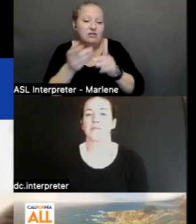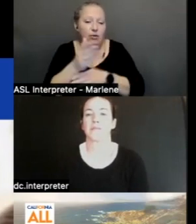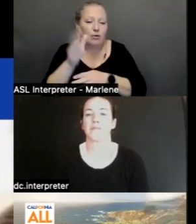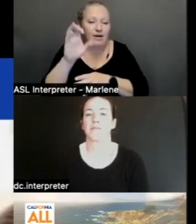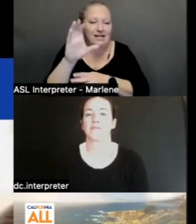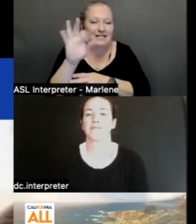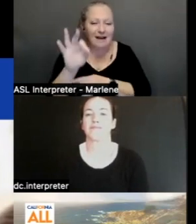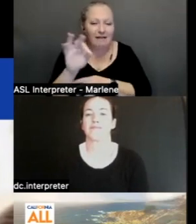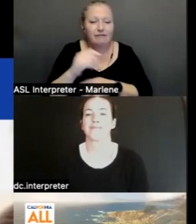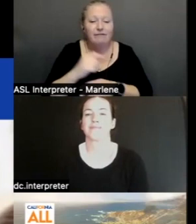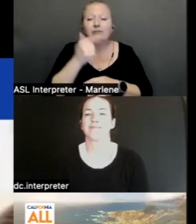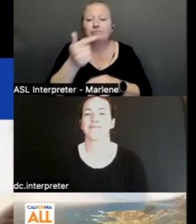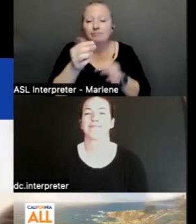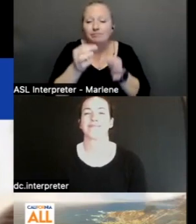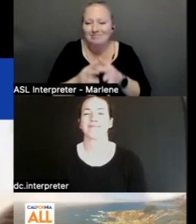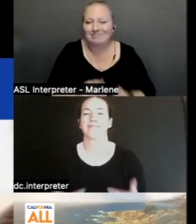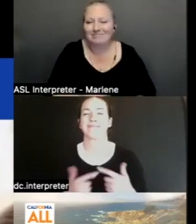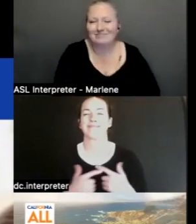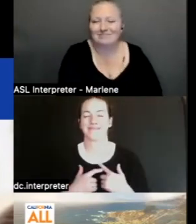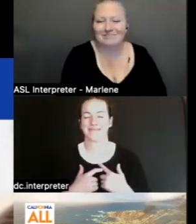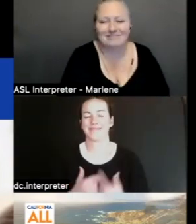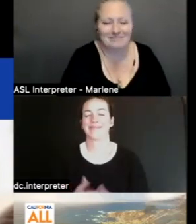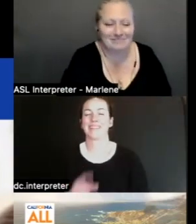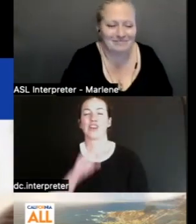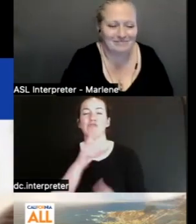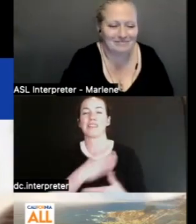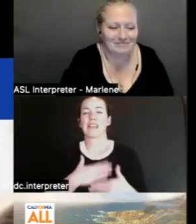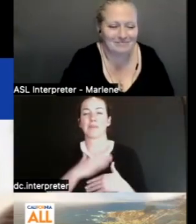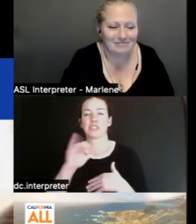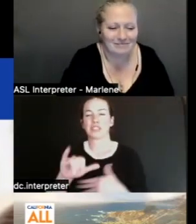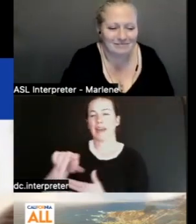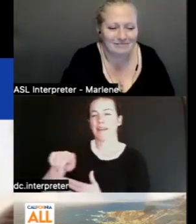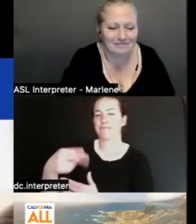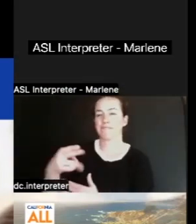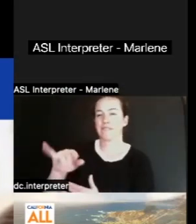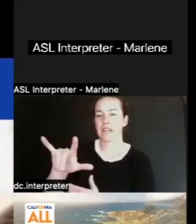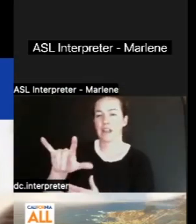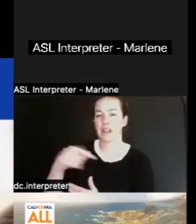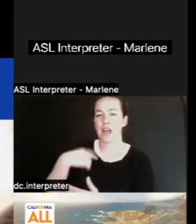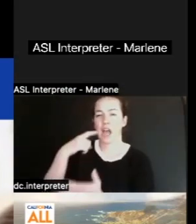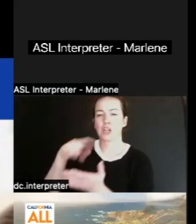Got it. Thank you so much. Really appreciate that. Phil. I did see that your your